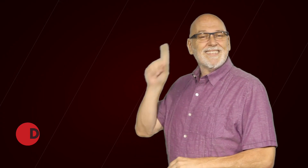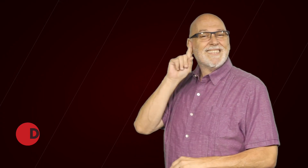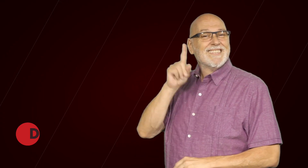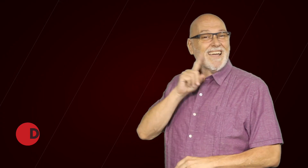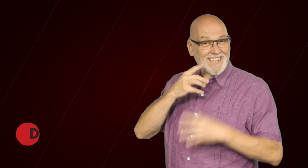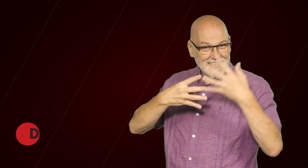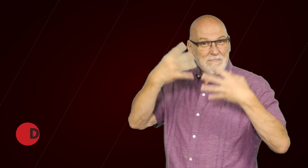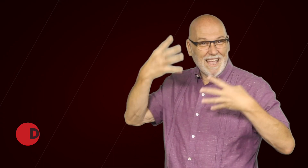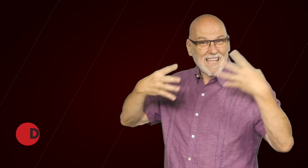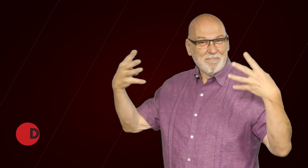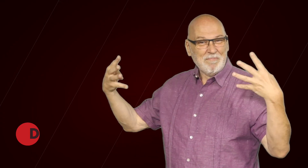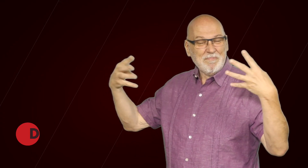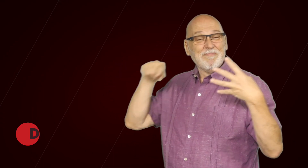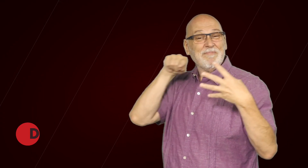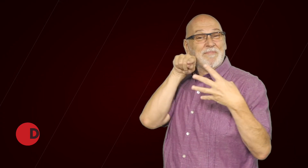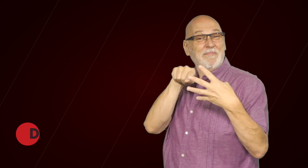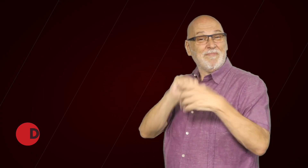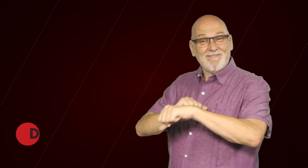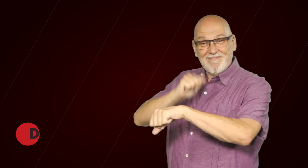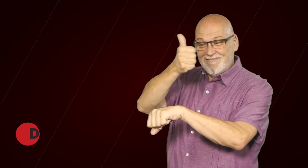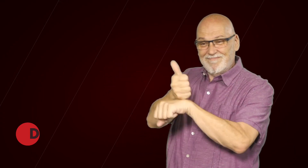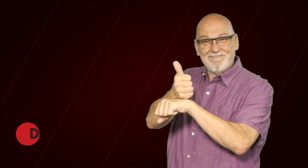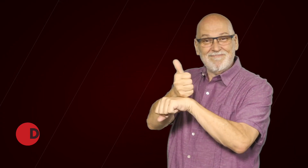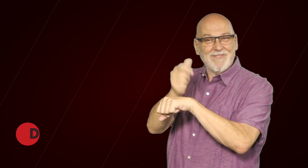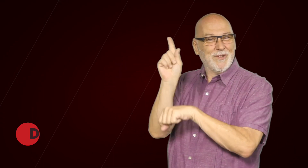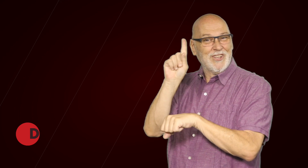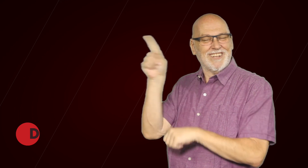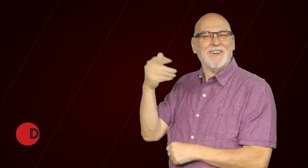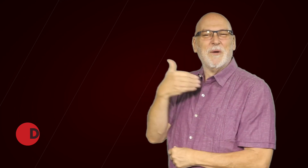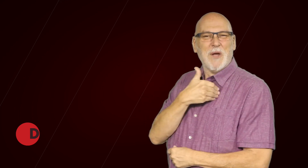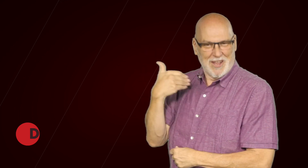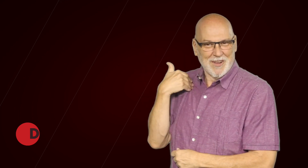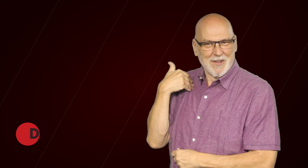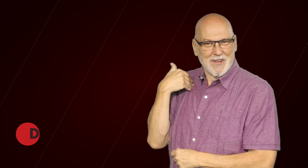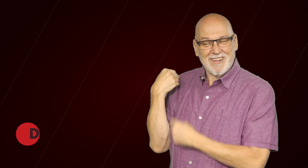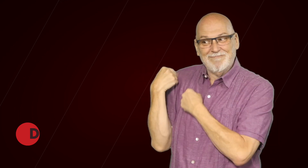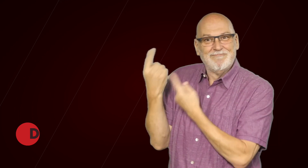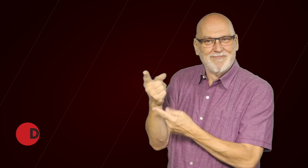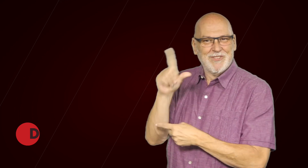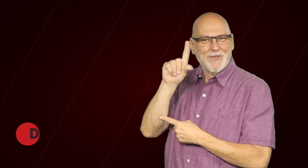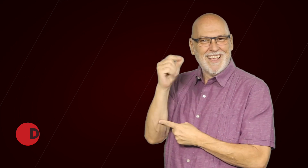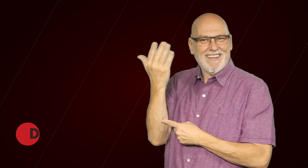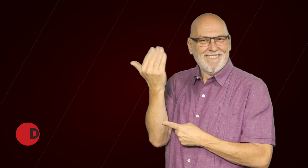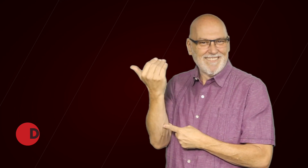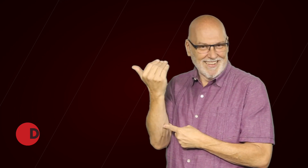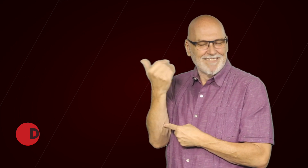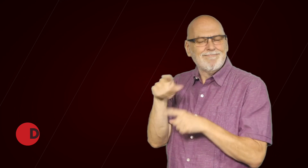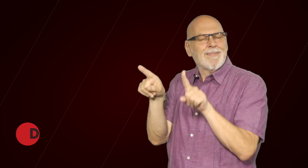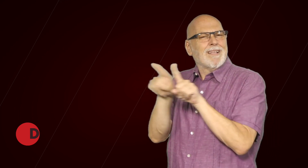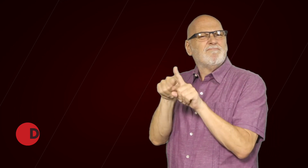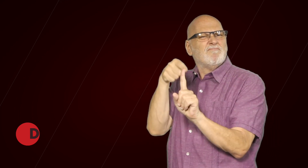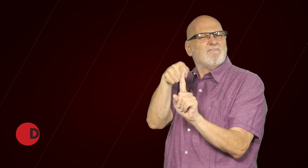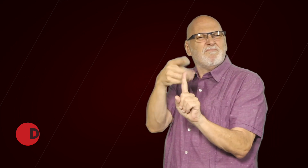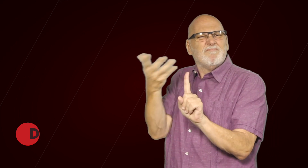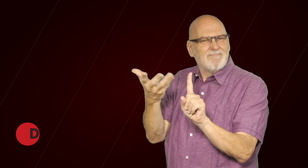[ANSELMO]: Deaf Spectrum which was established in Toronto in 2015,